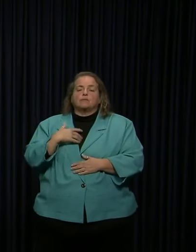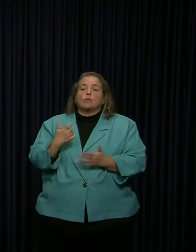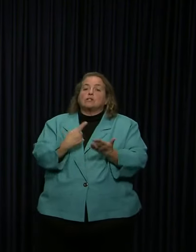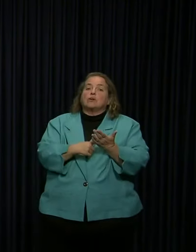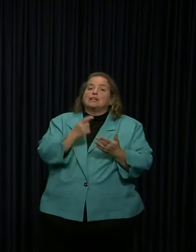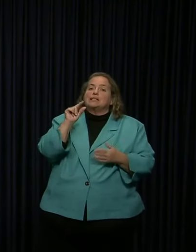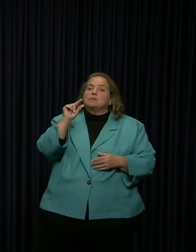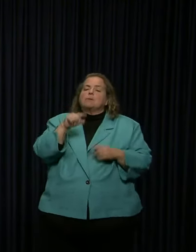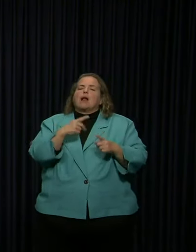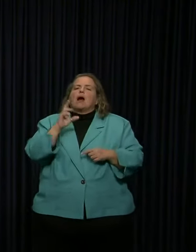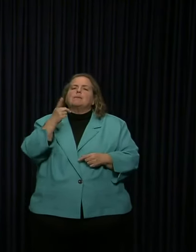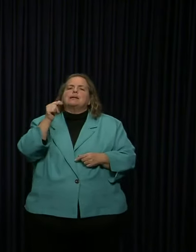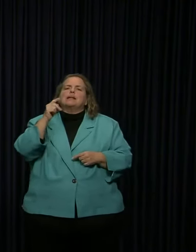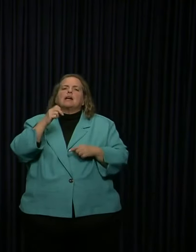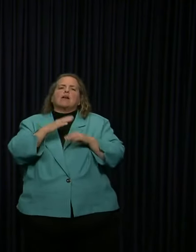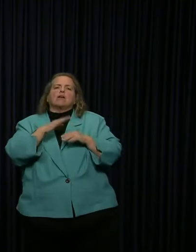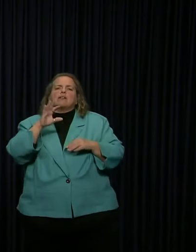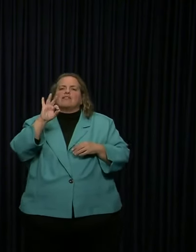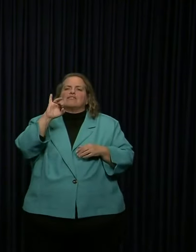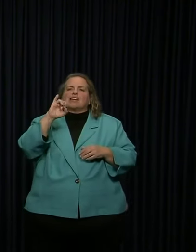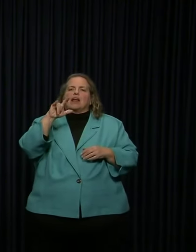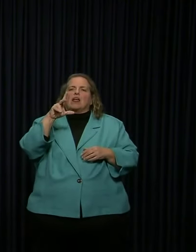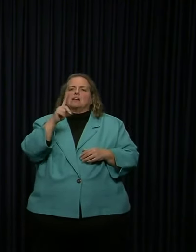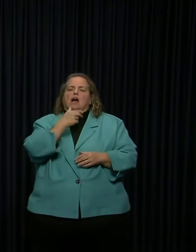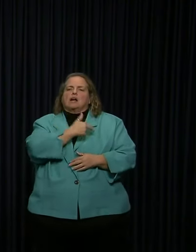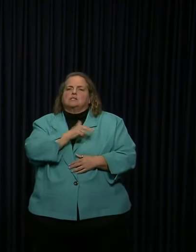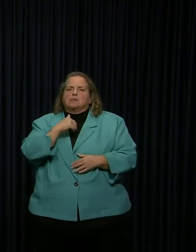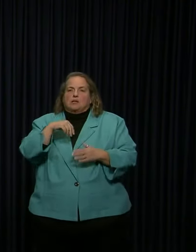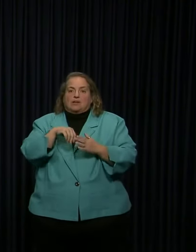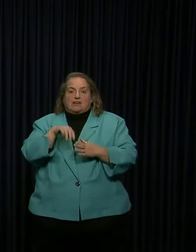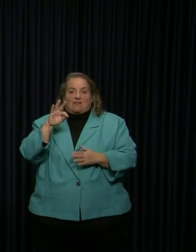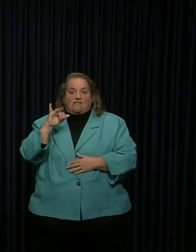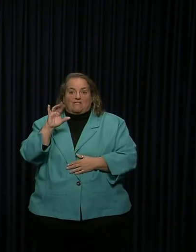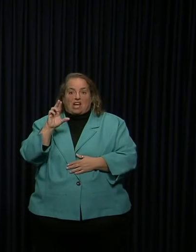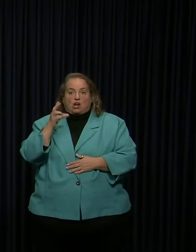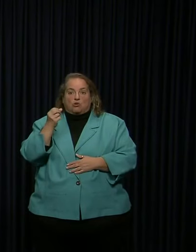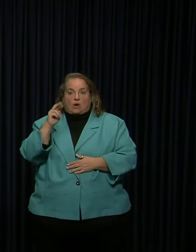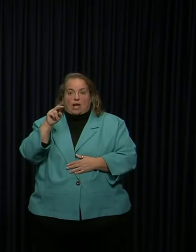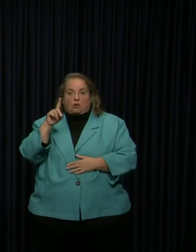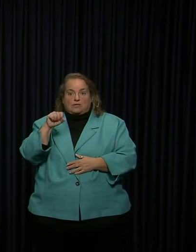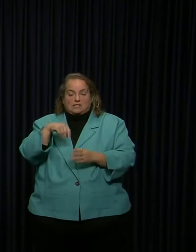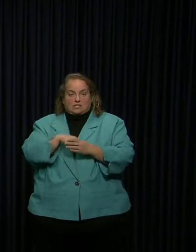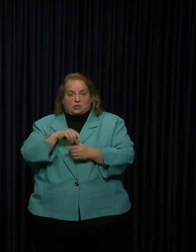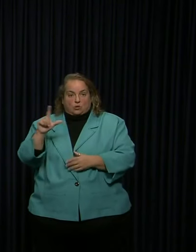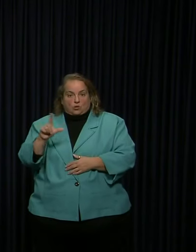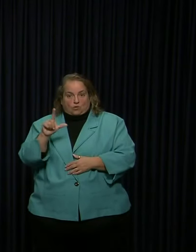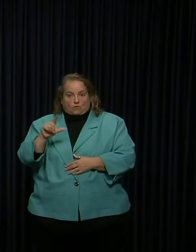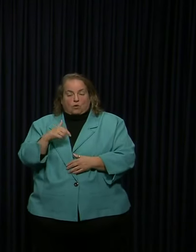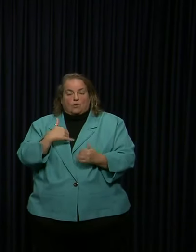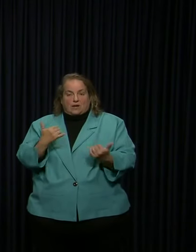THE ABILITY IN TIME TO HAVE ANOTHER FACILITY, IF IT'S CLOSE,